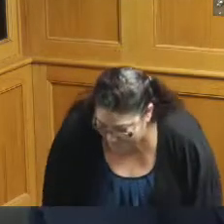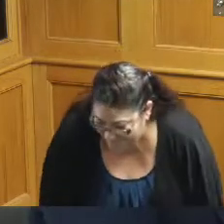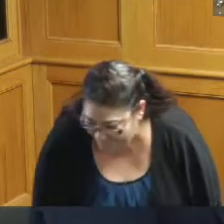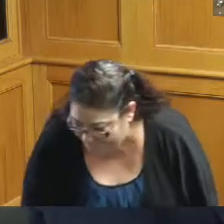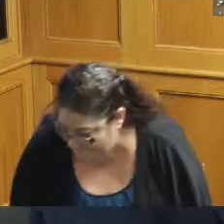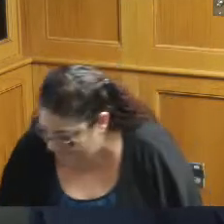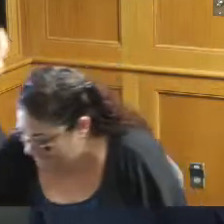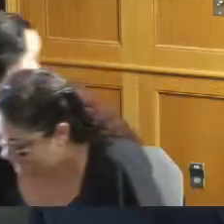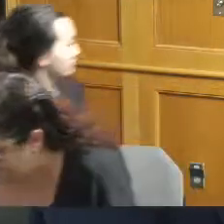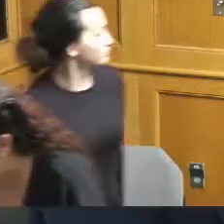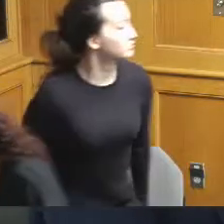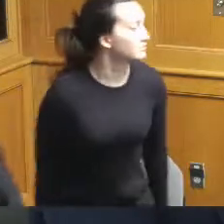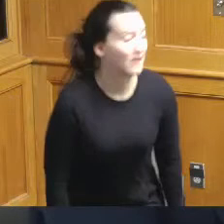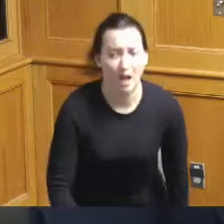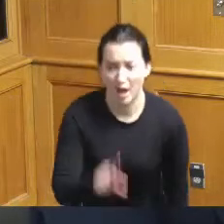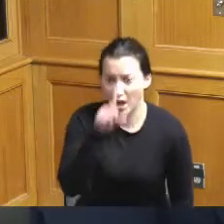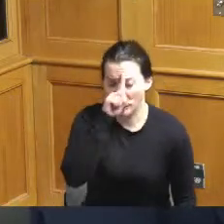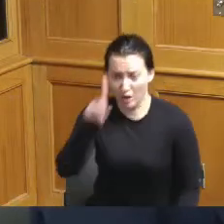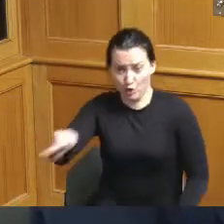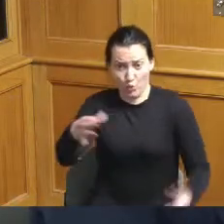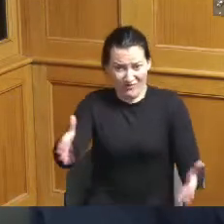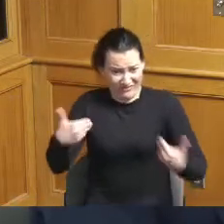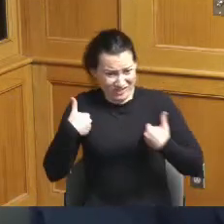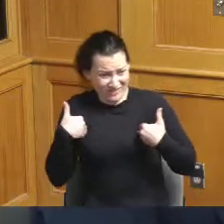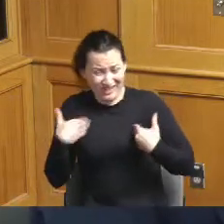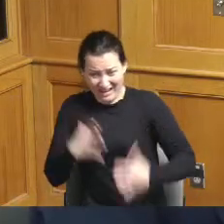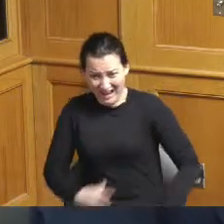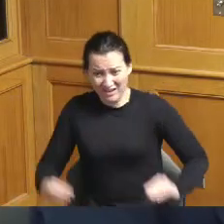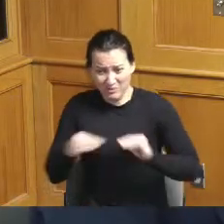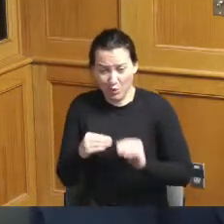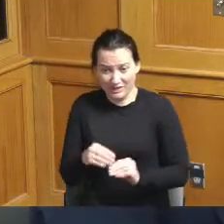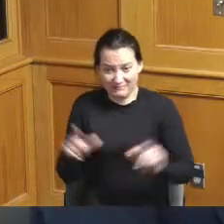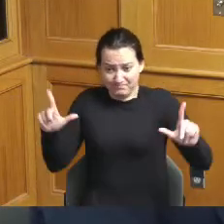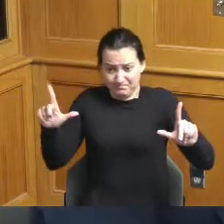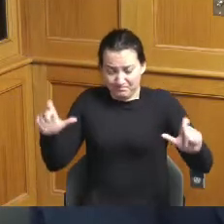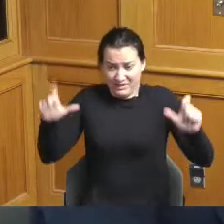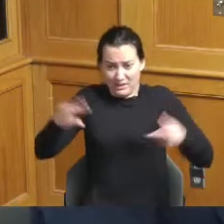everybody had these so I apologize are you asking for more than just a snapshot of the numbers that